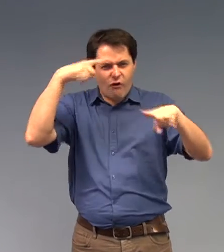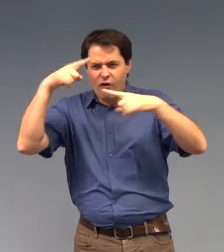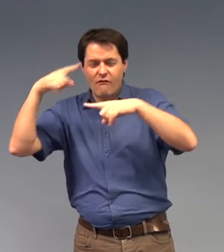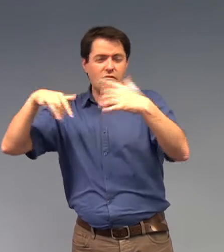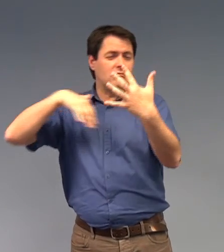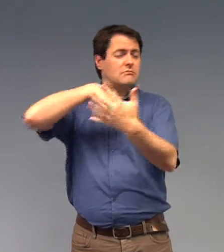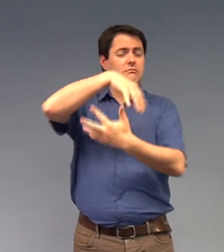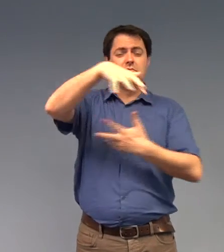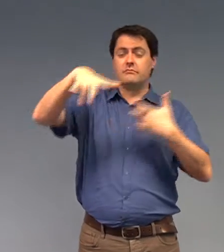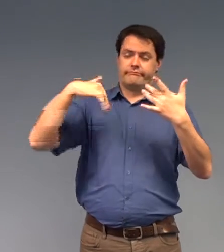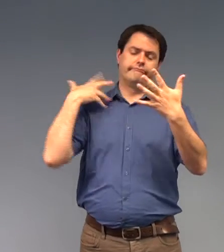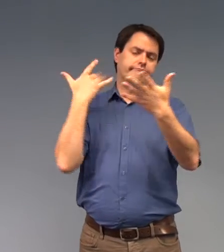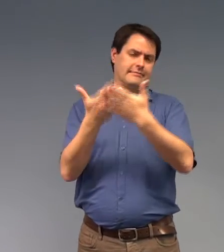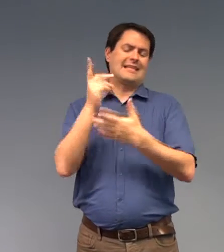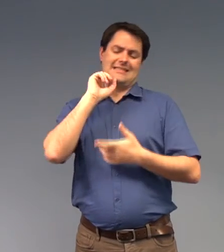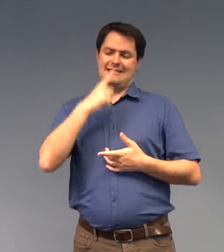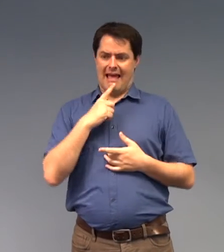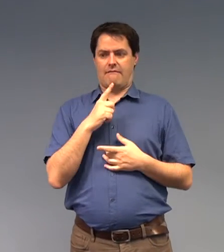from that time onwards,